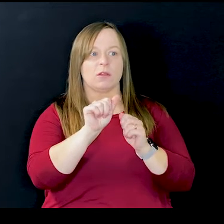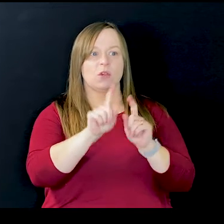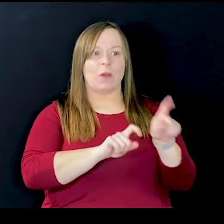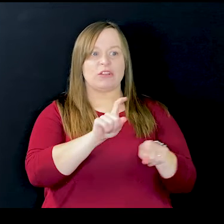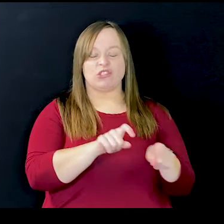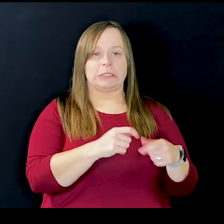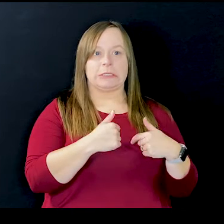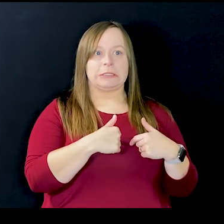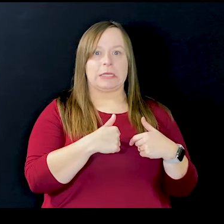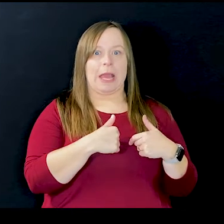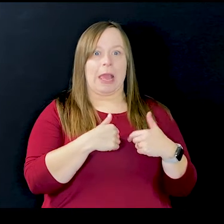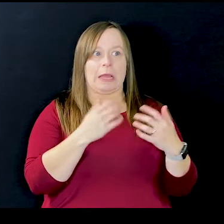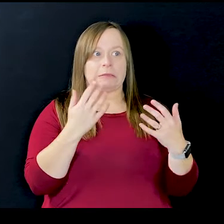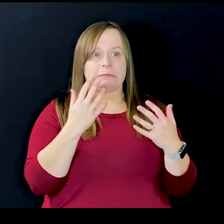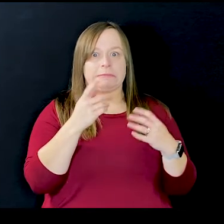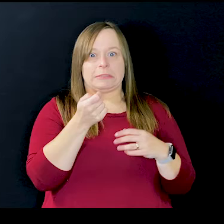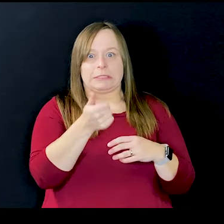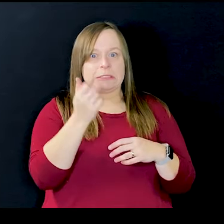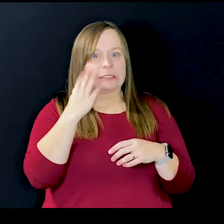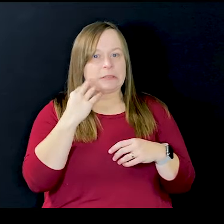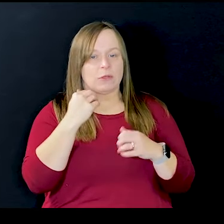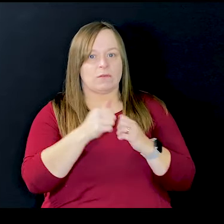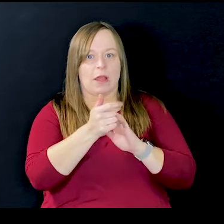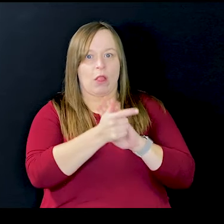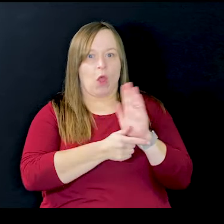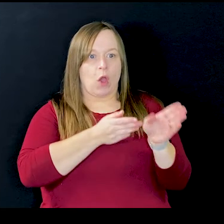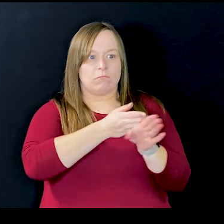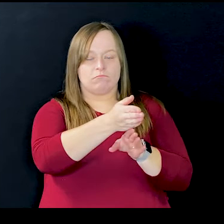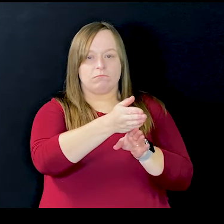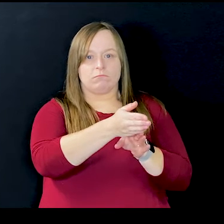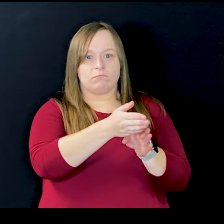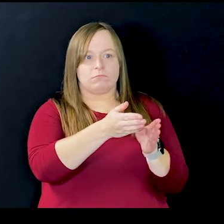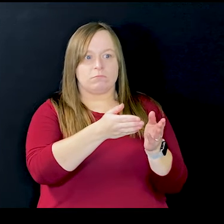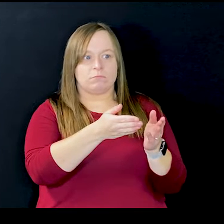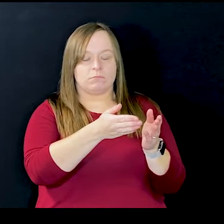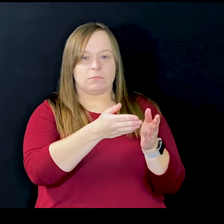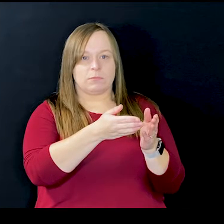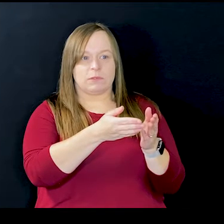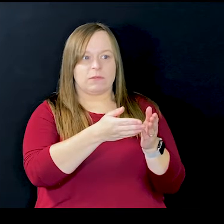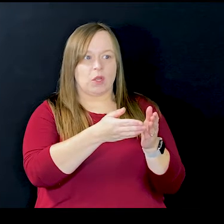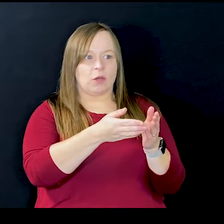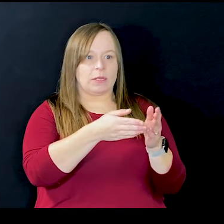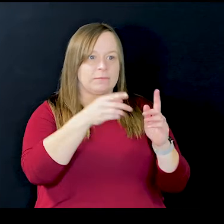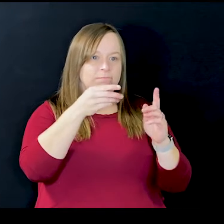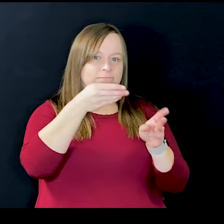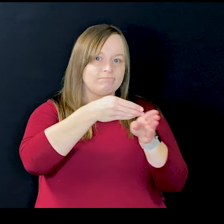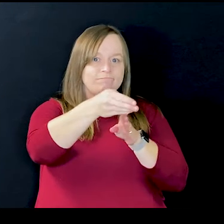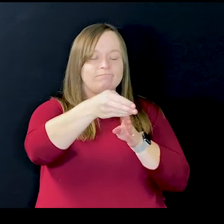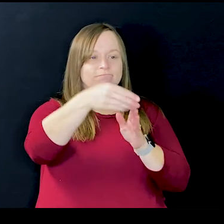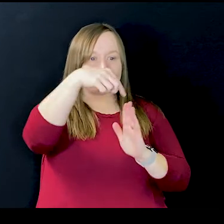And I really have no experience in that area of law. It's a very discreet area of law that people